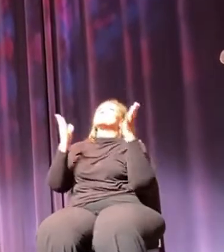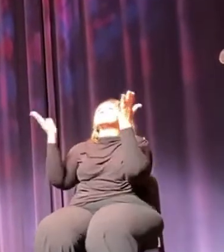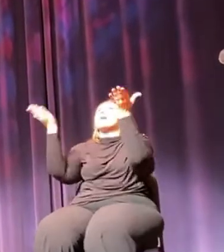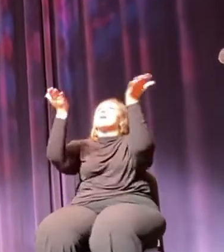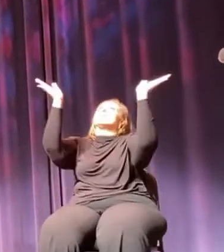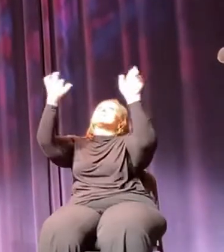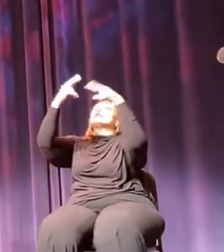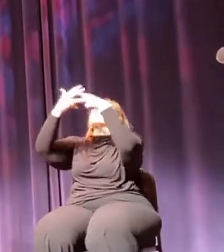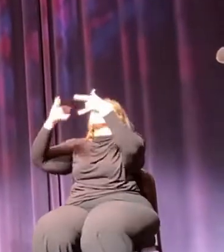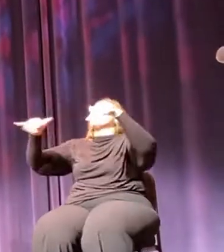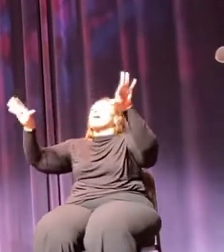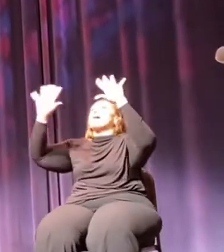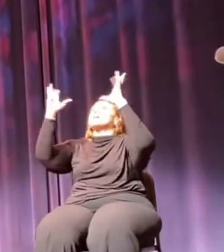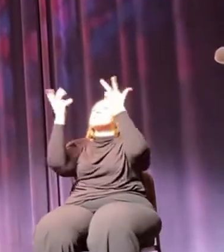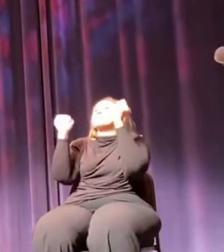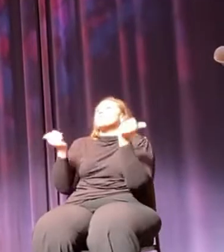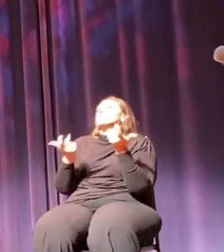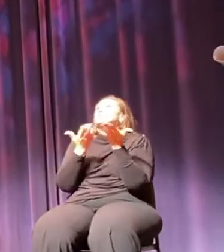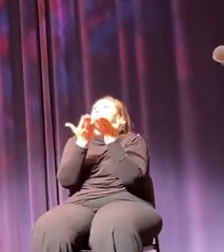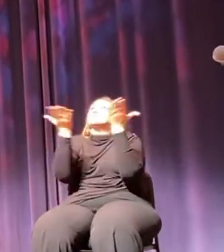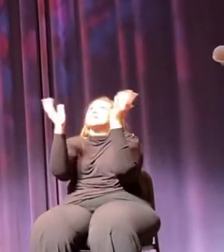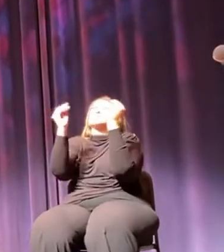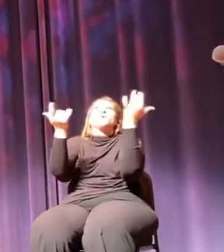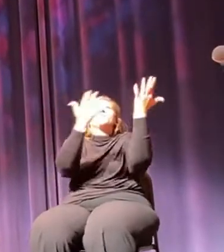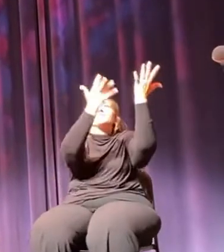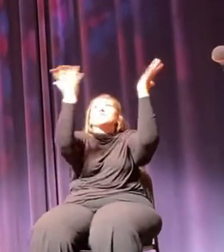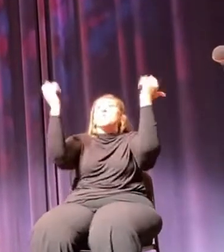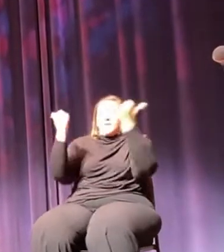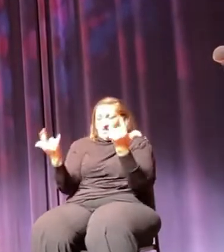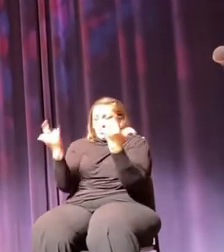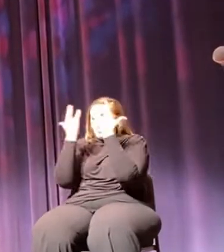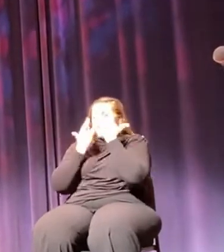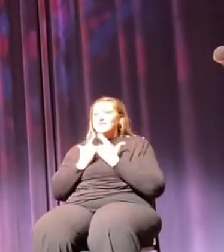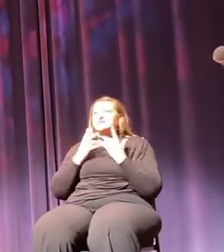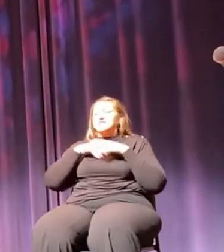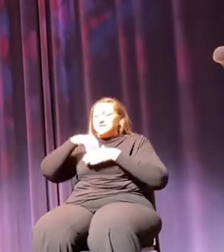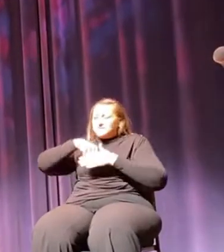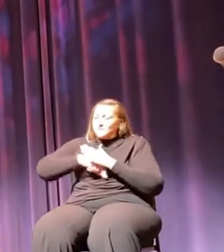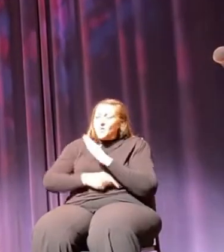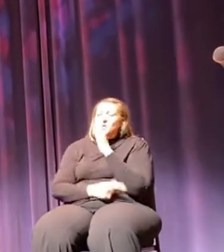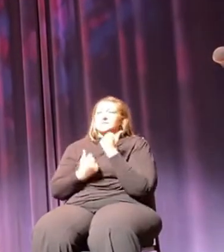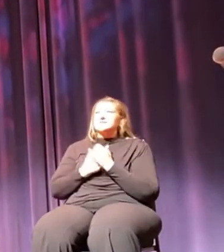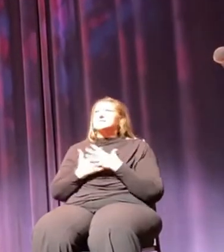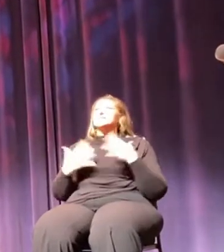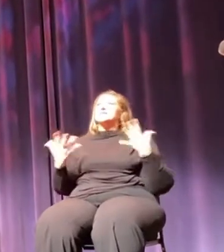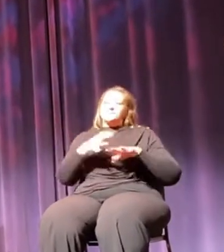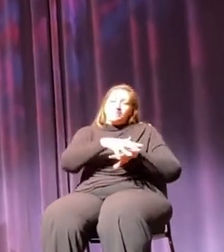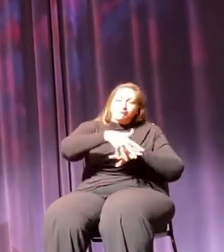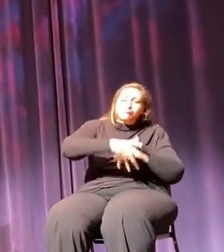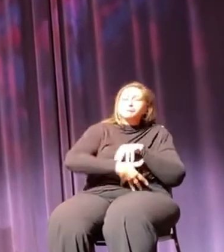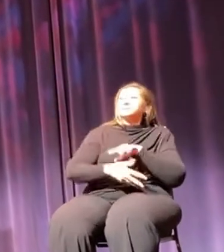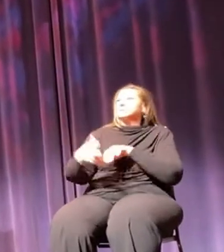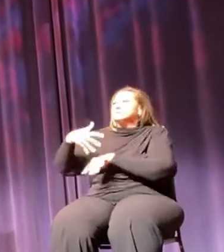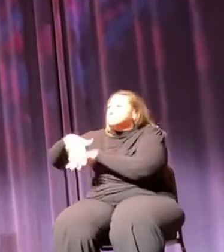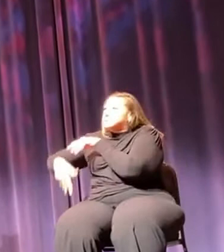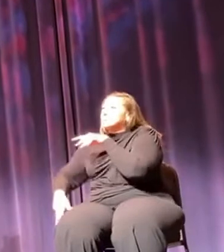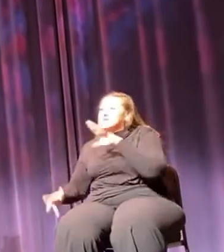may fortress of our voices venerate your flames, may we love ourselves so deep we thicken roots here in this place.